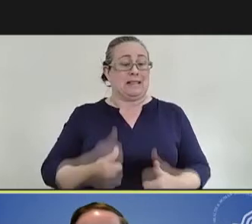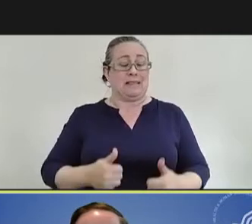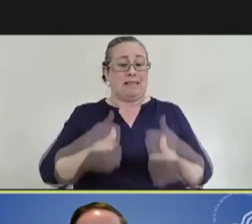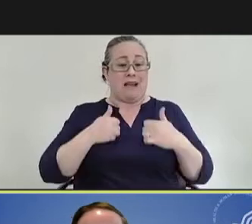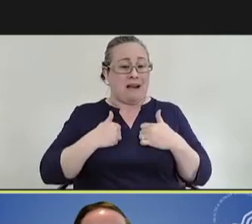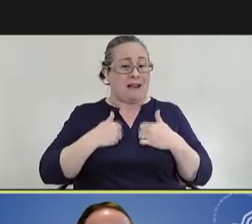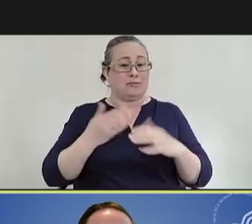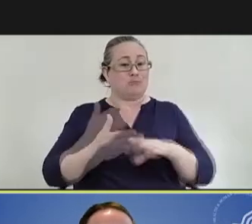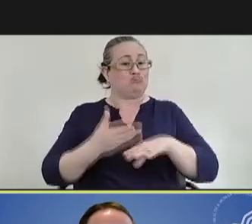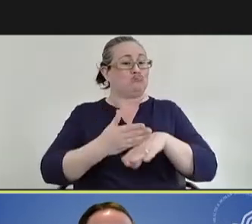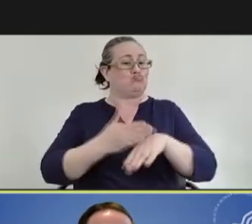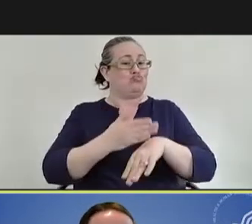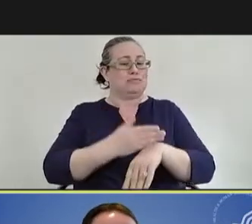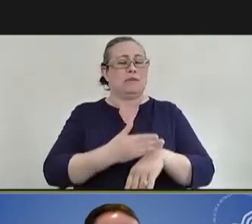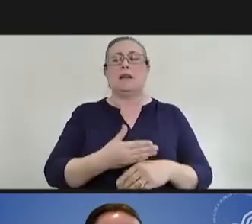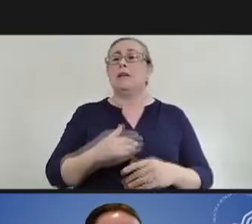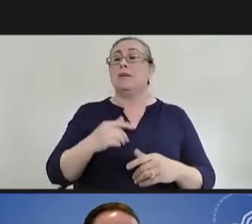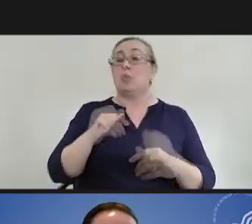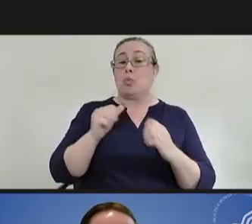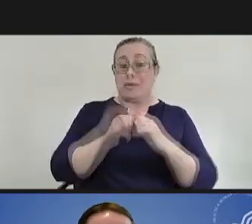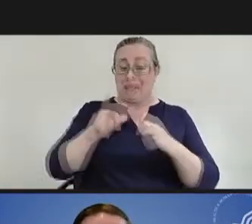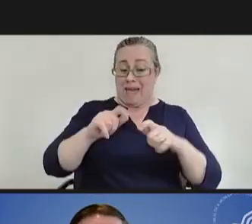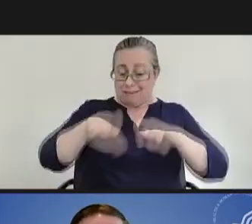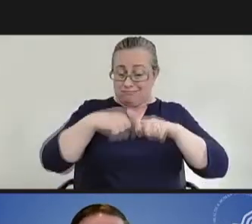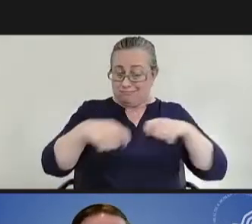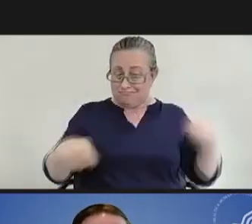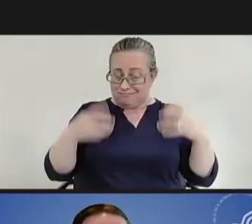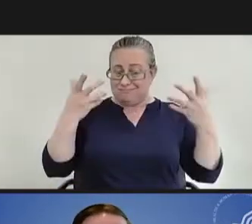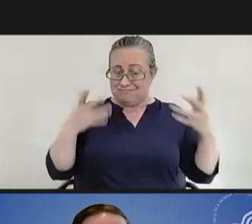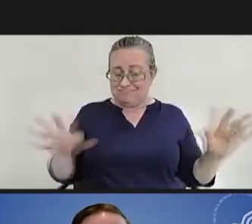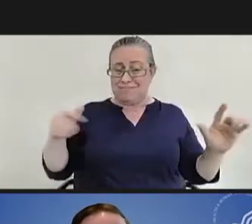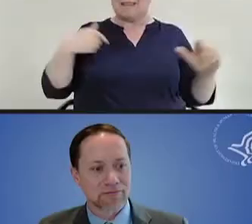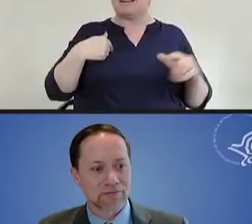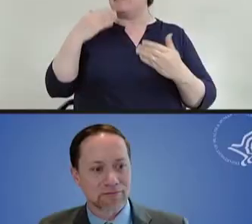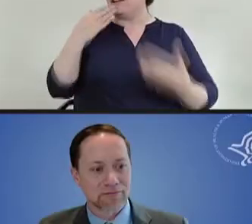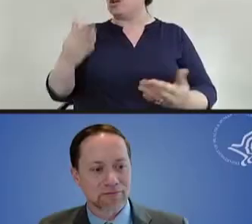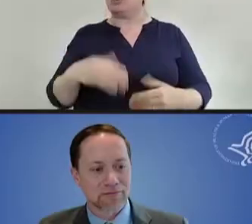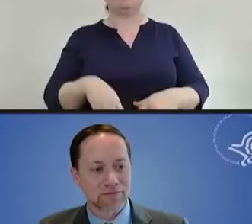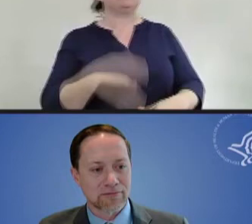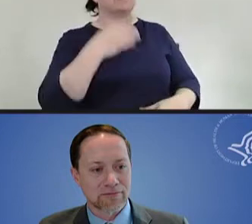Robert Hopkins: Thank you very much, Mr. Singleton. Our next presenter is Dr.